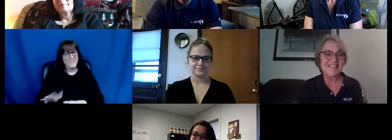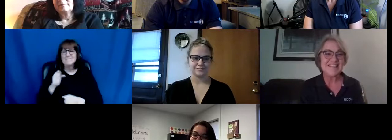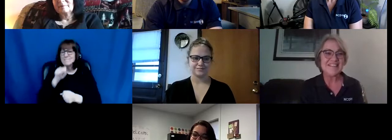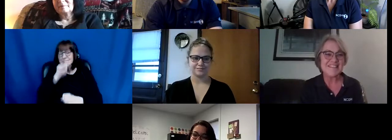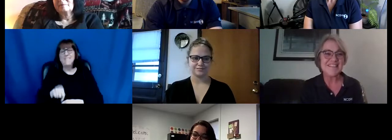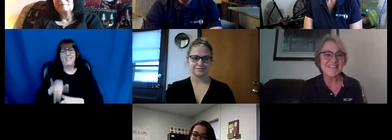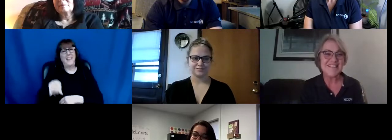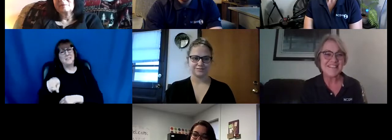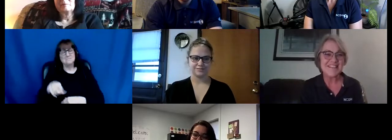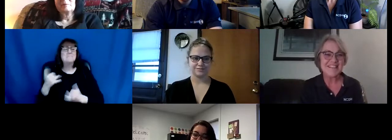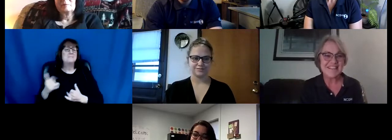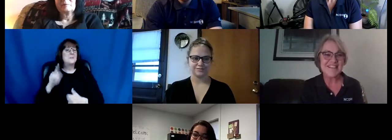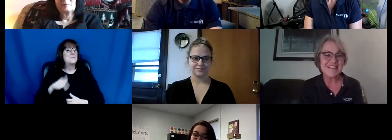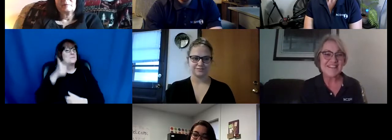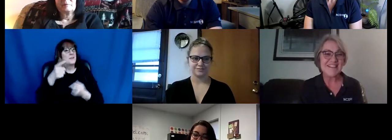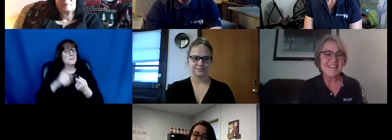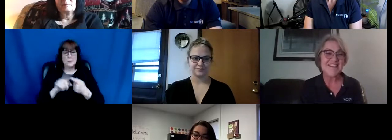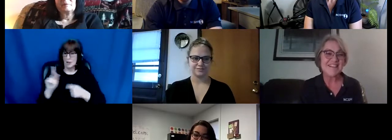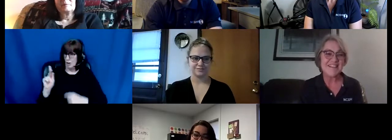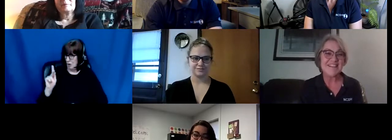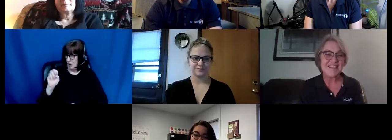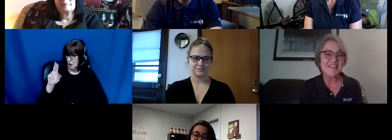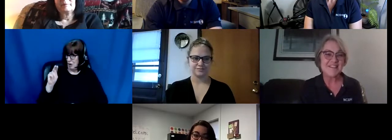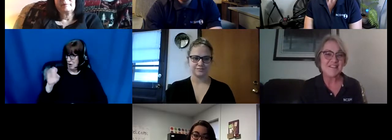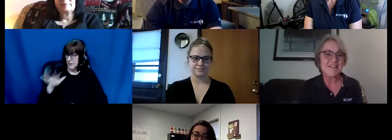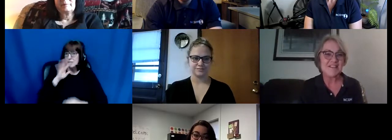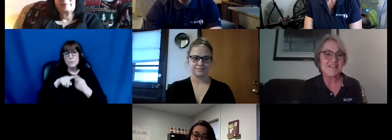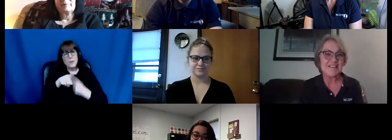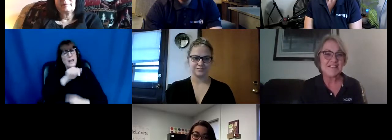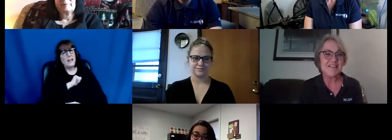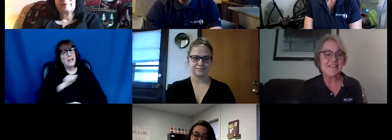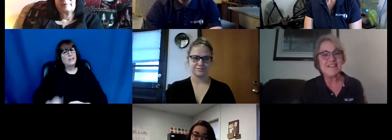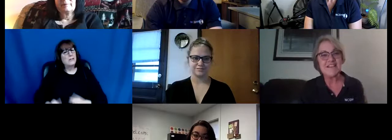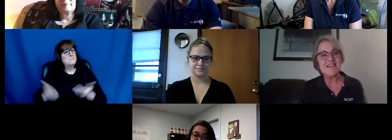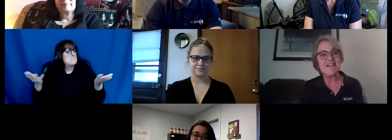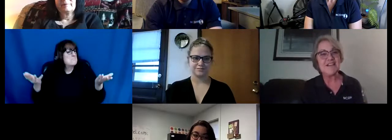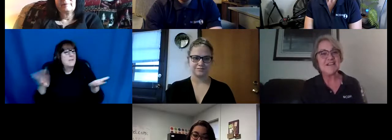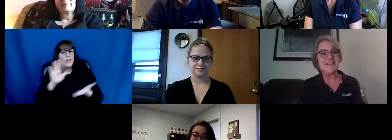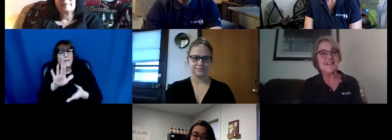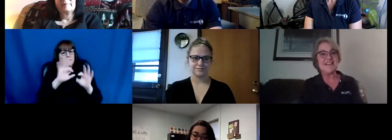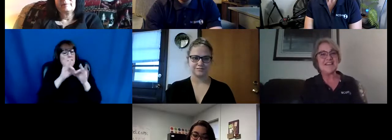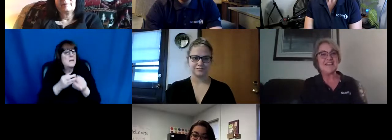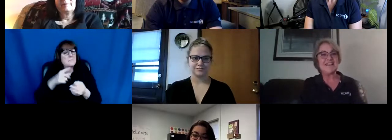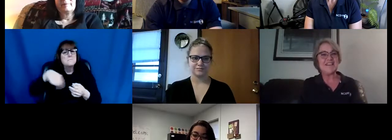Okay let's go to Kearney we're gonna talk to Aaron about what he and his family does for holidays.